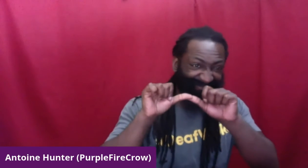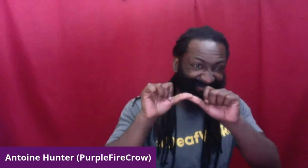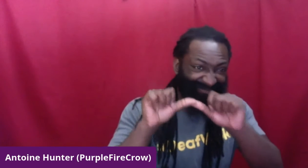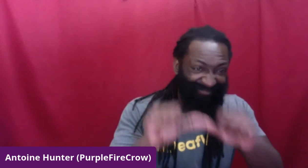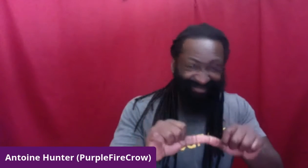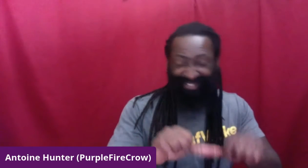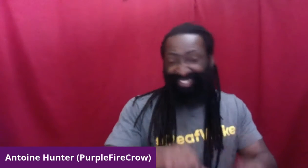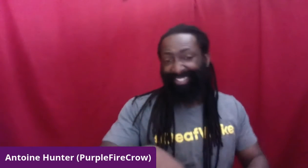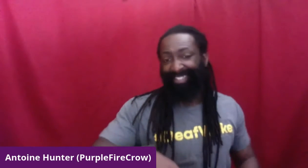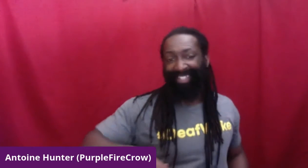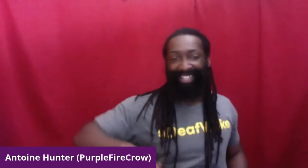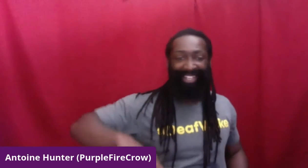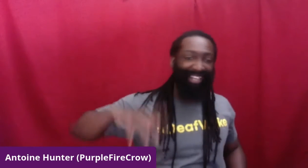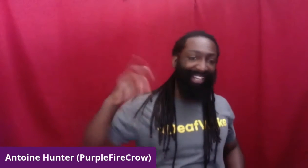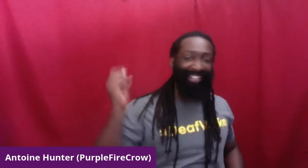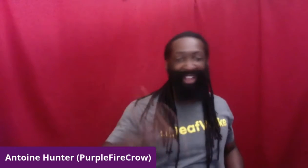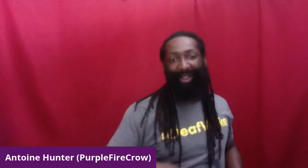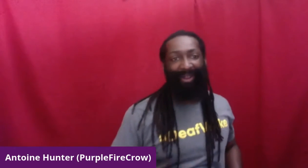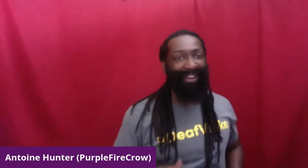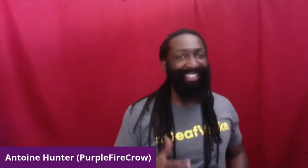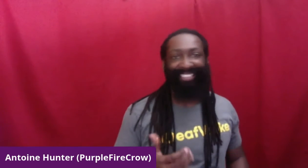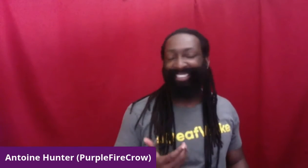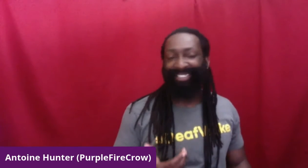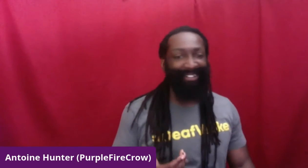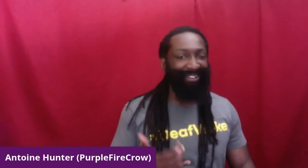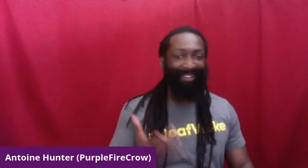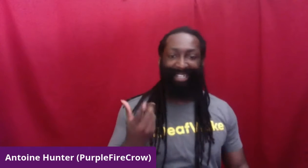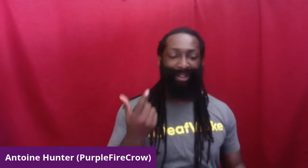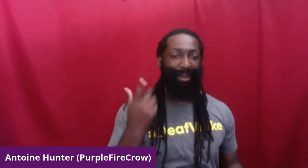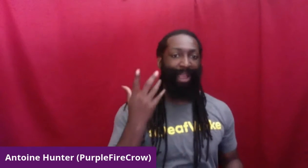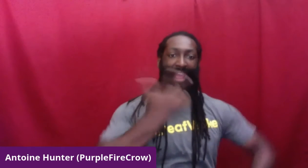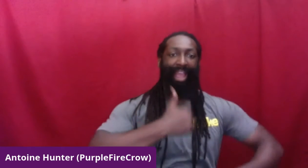But that means that doesn't mean I can stop I got to keep it going.